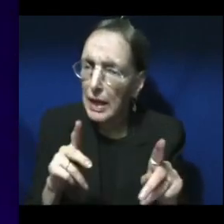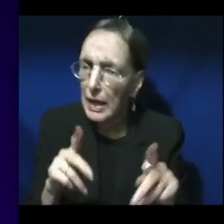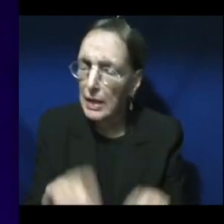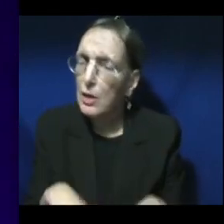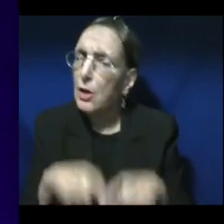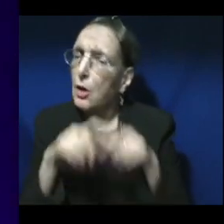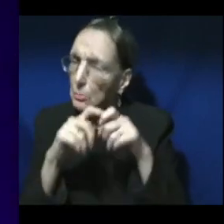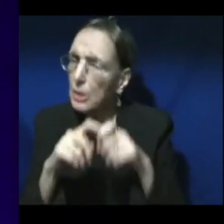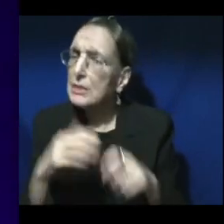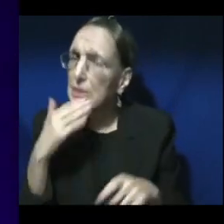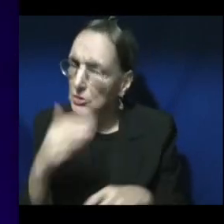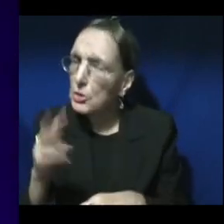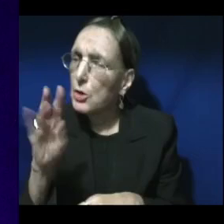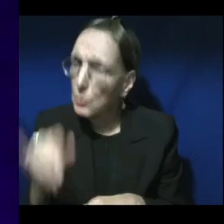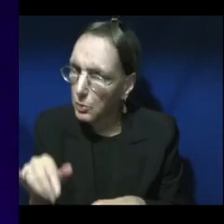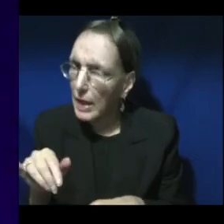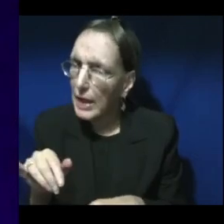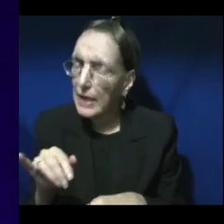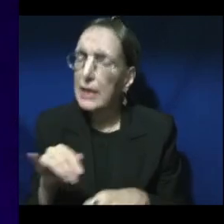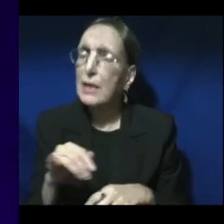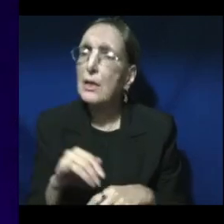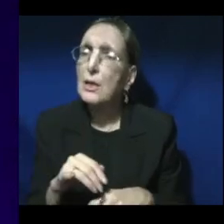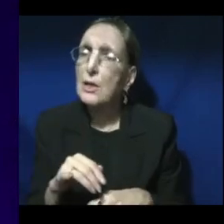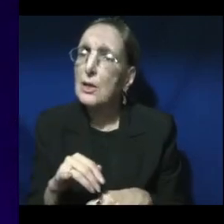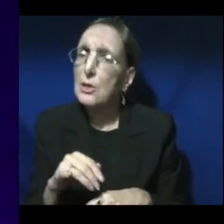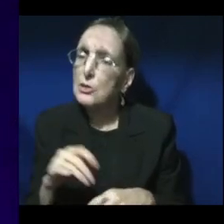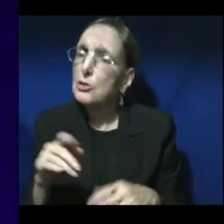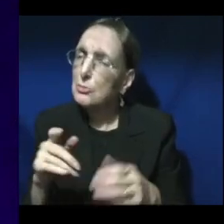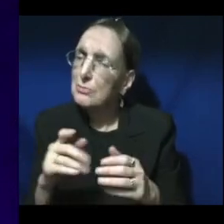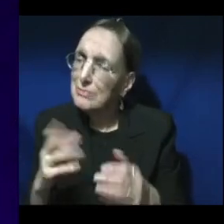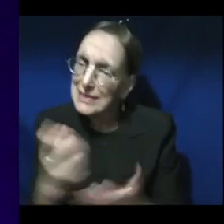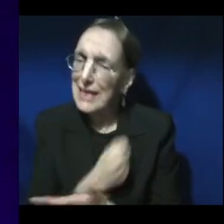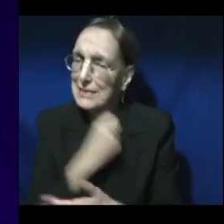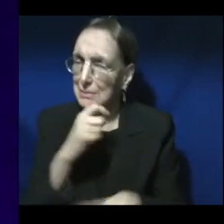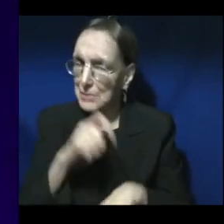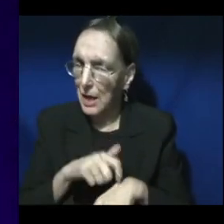a tough question. We need a minute. Pauses are a great way to get a second to think without seeming